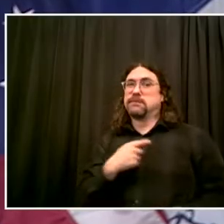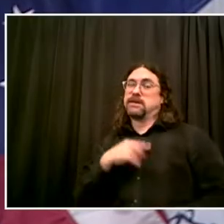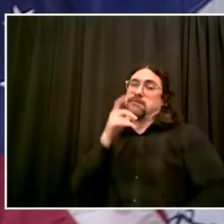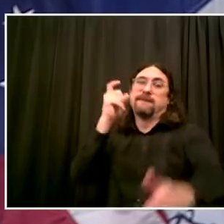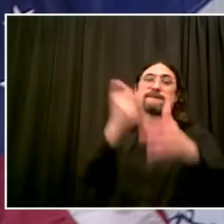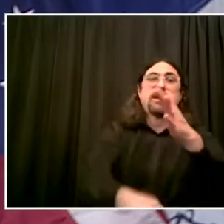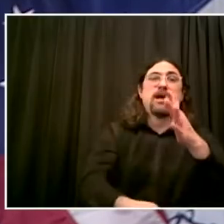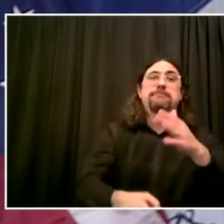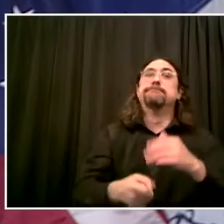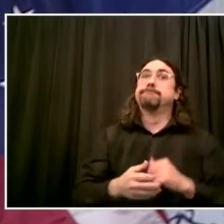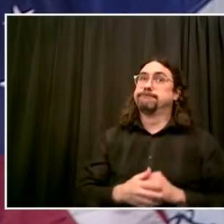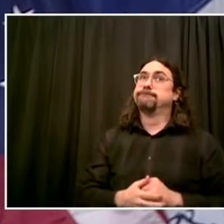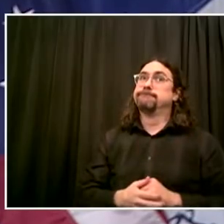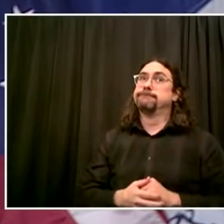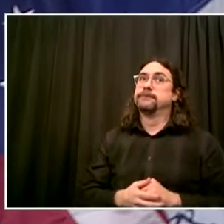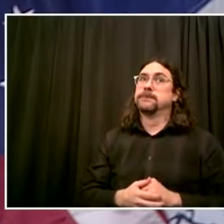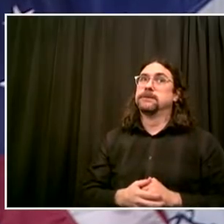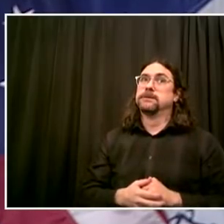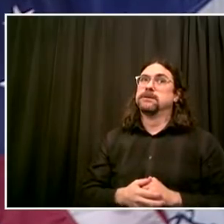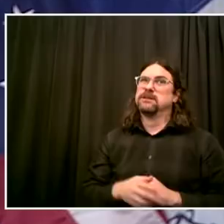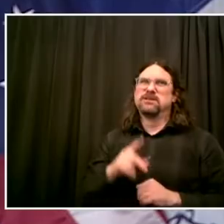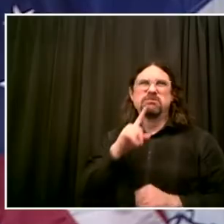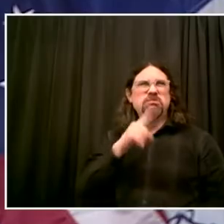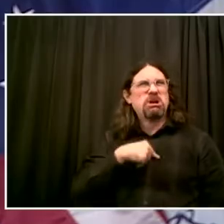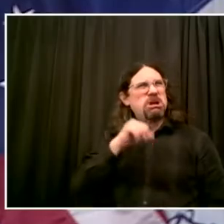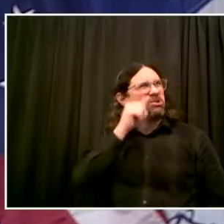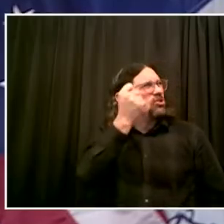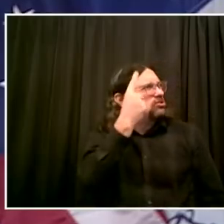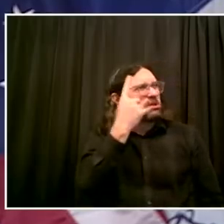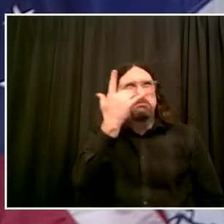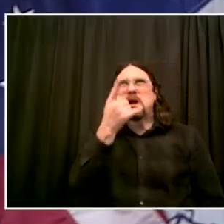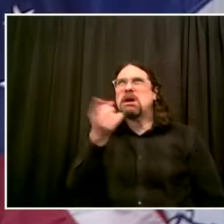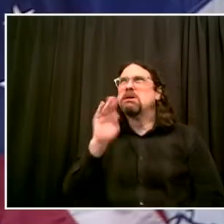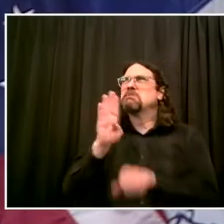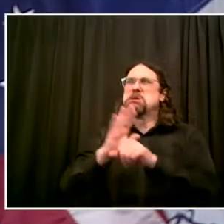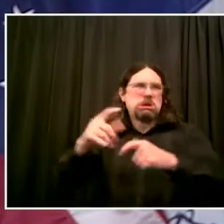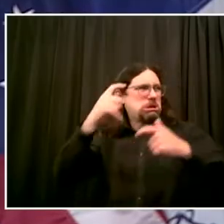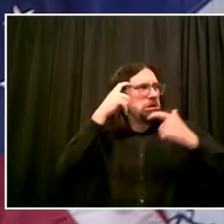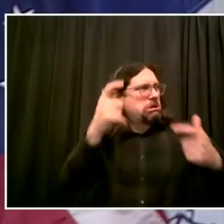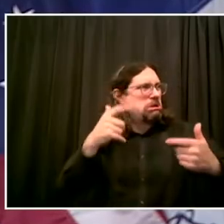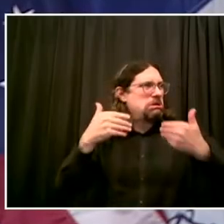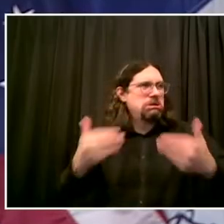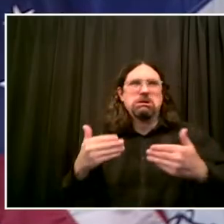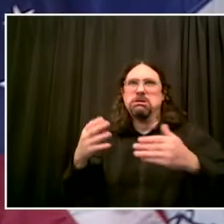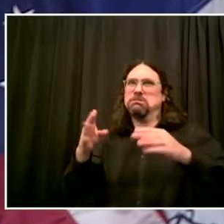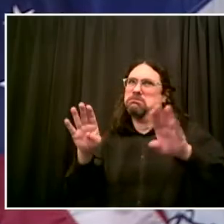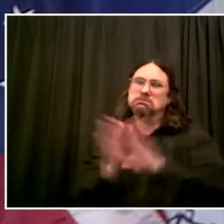TO BE SICK AGAIN ABOUT HOW TO